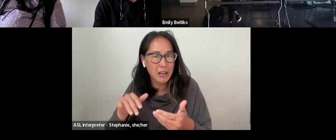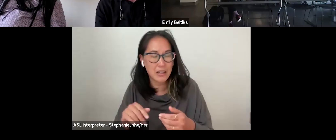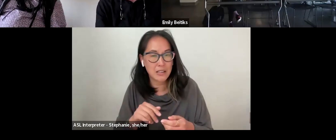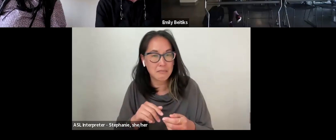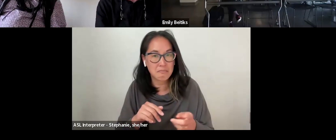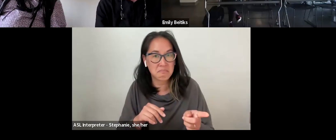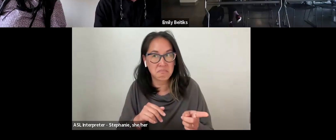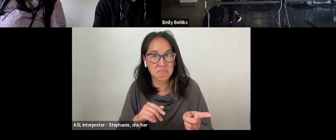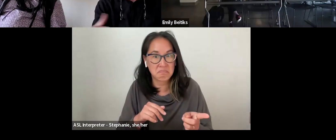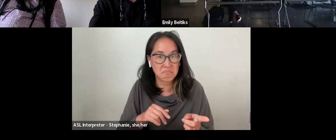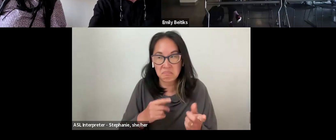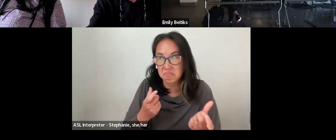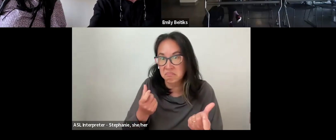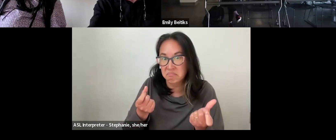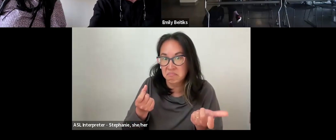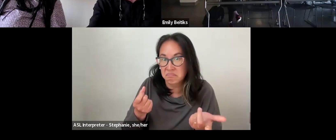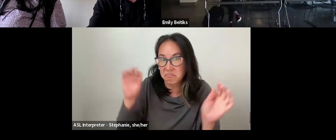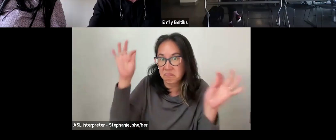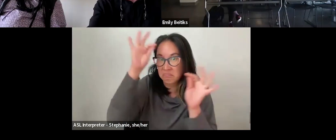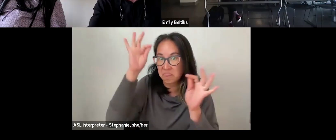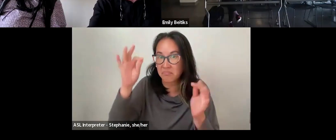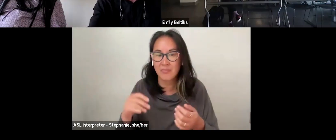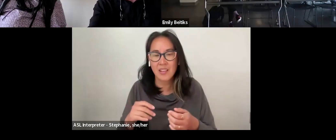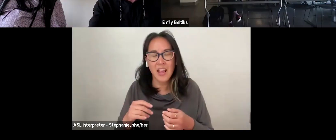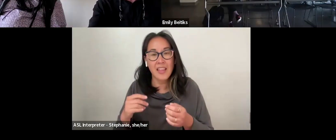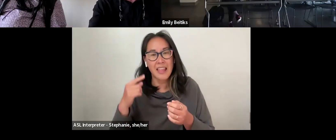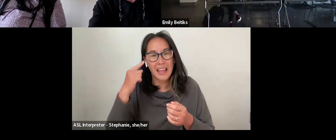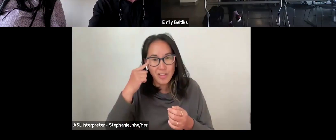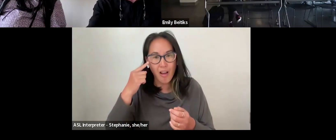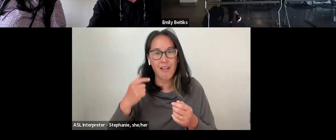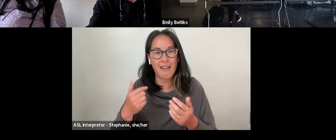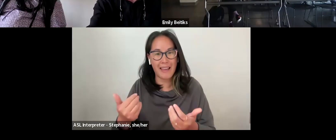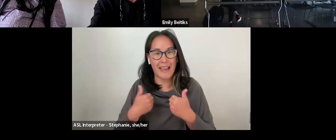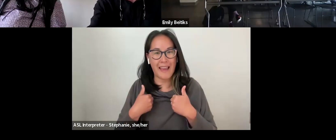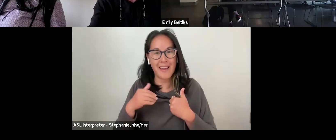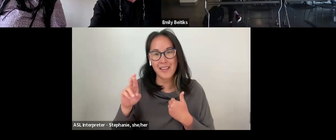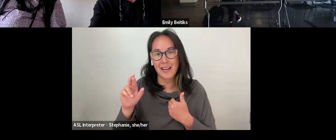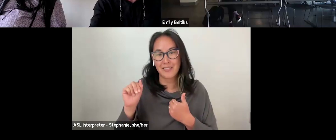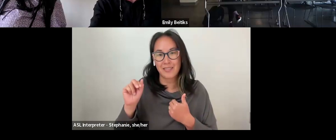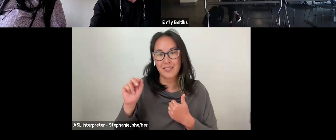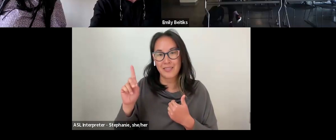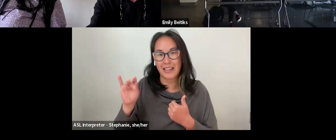No idea. They thought I had a radiology appointment. Kept trying to send me to the radiology department.